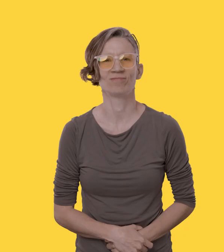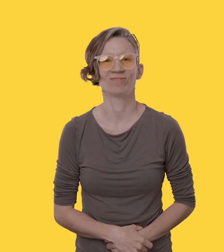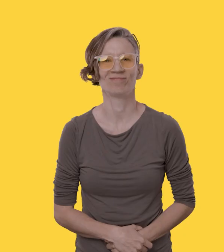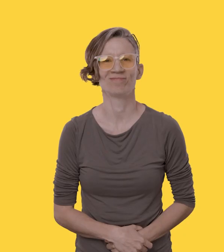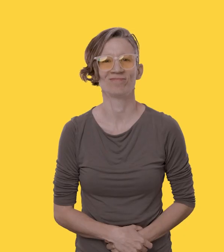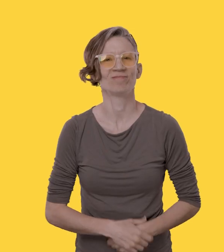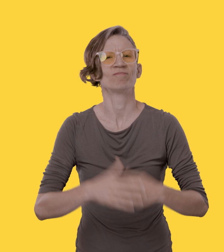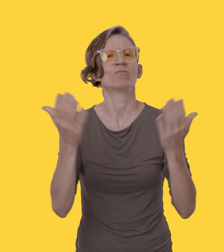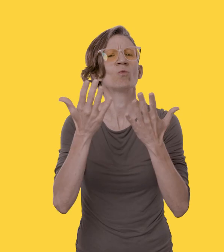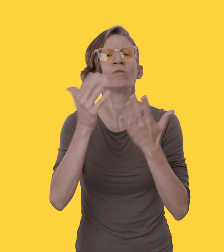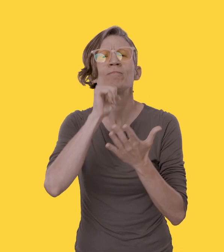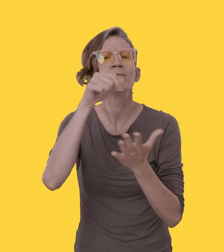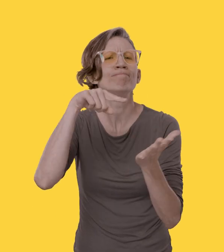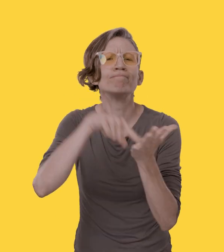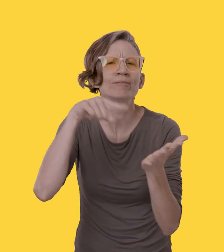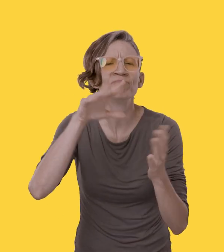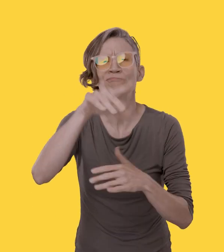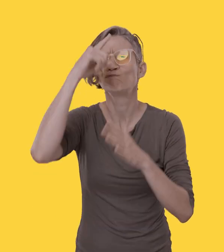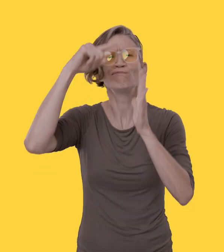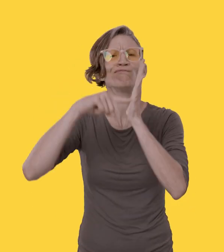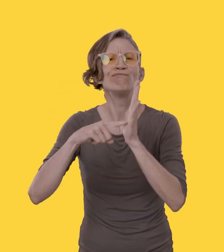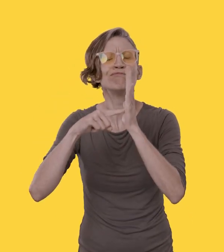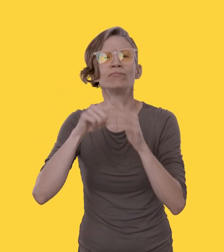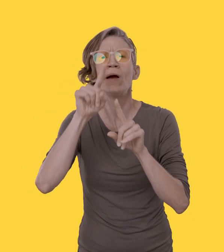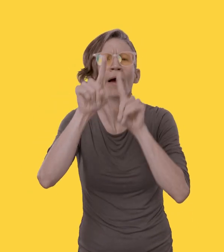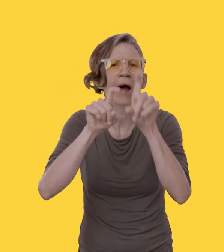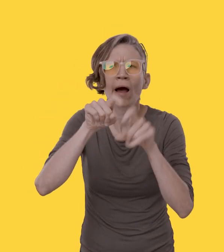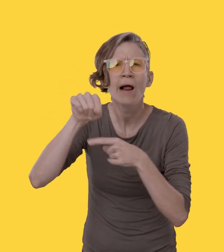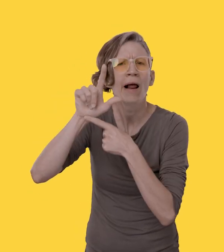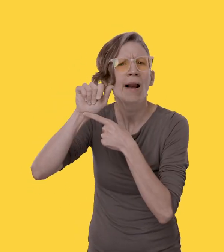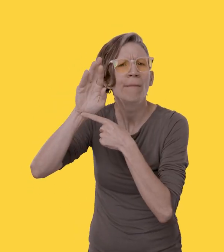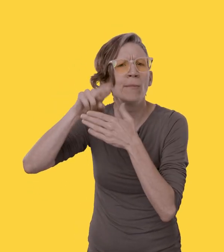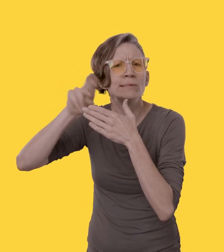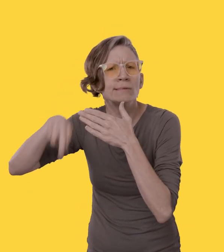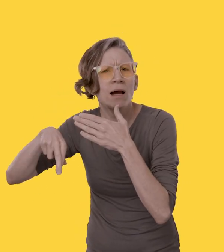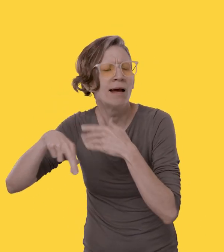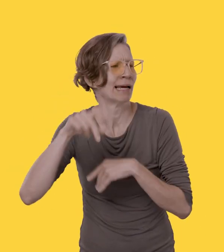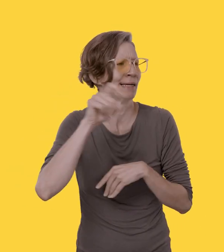Things like a question about a recent lab result, a request for a prescription refill,